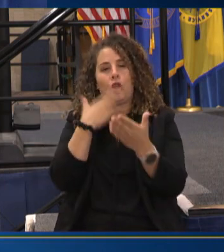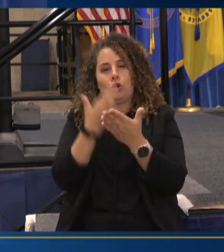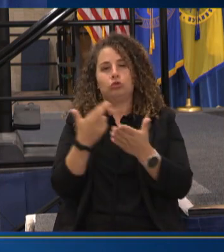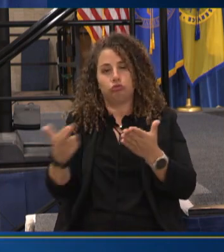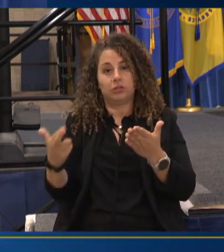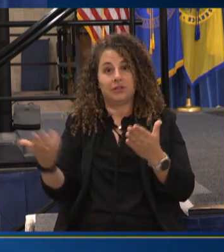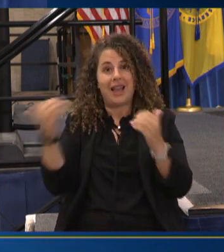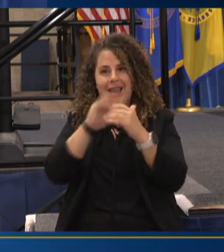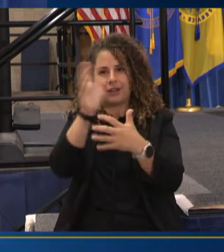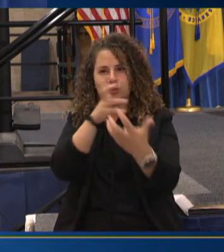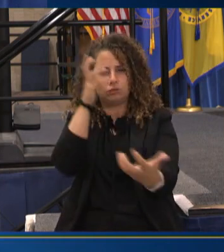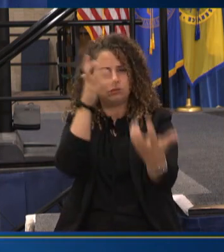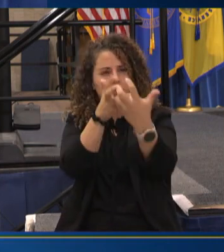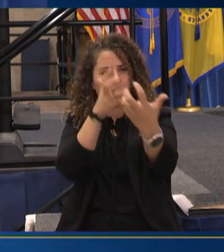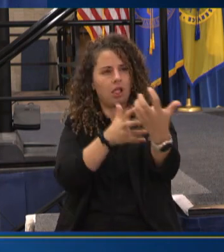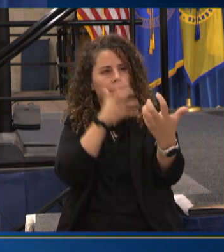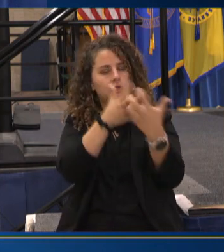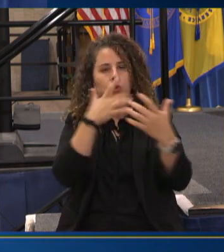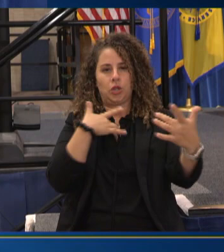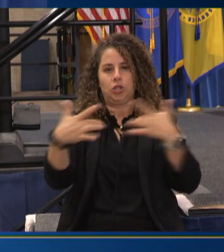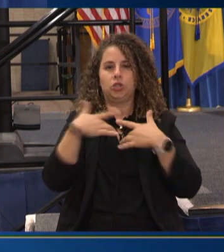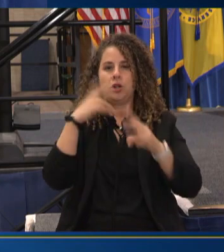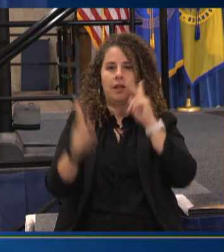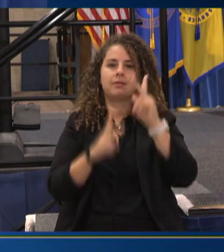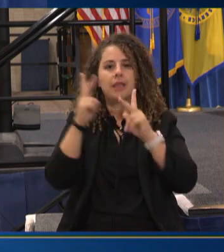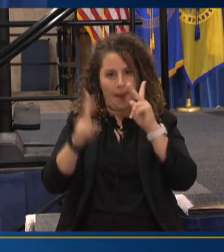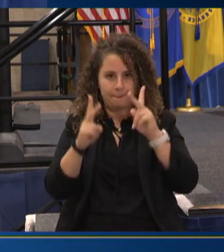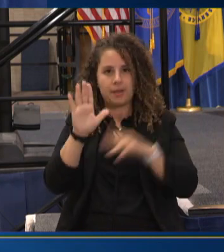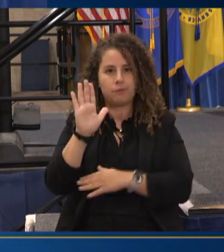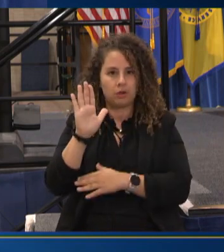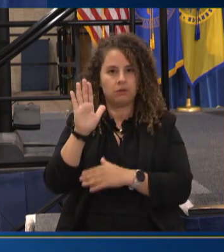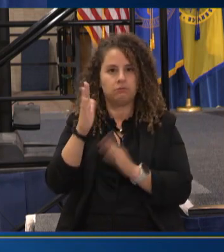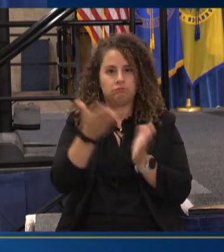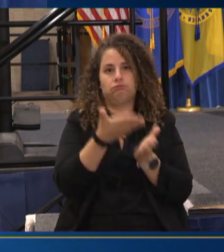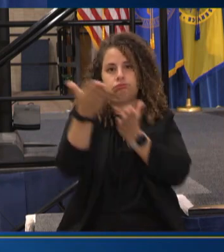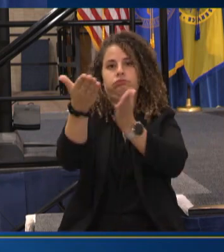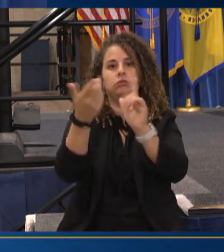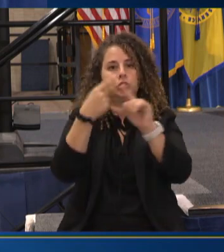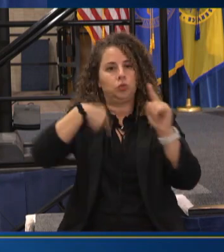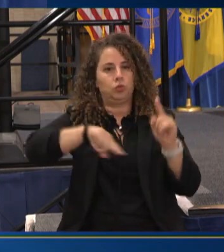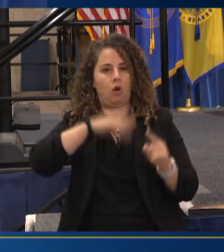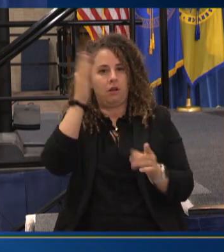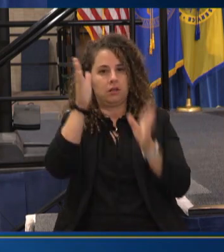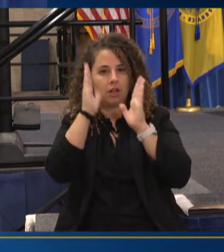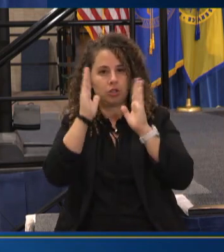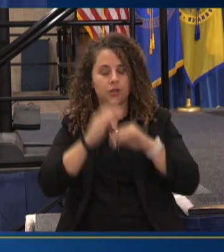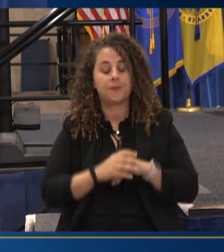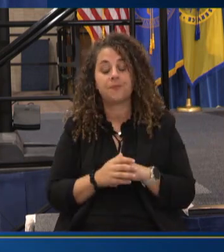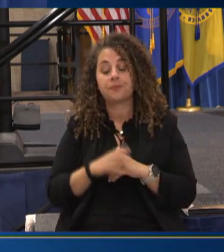tailored to the concerns that people raise to us. Finally, ASPI is supporting the expanding